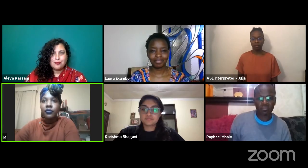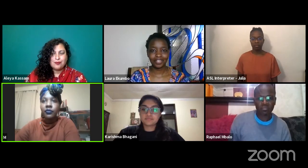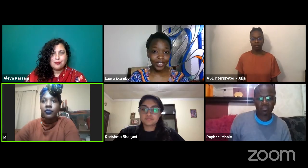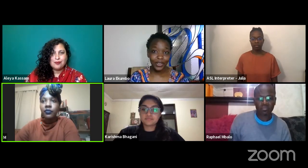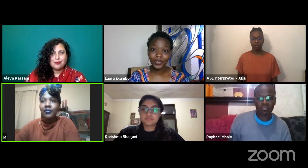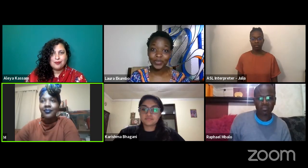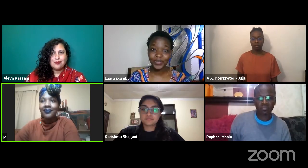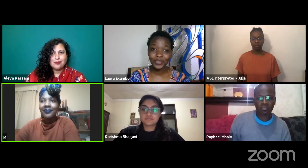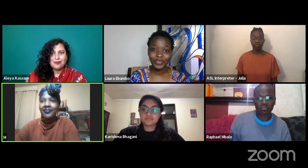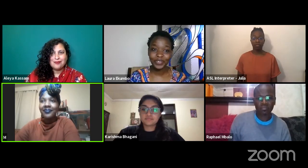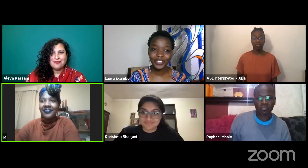Thank you.